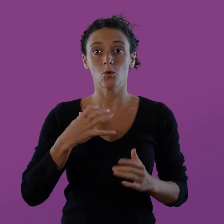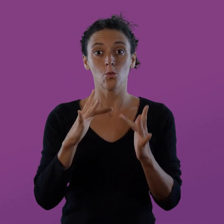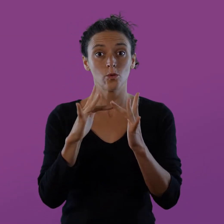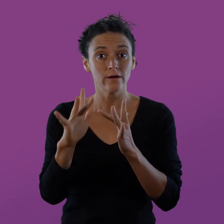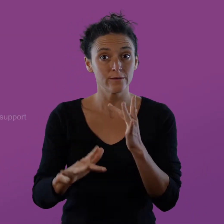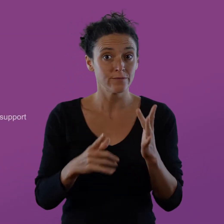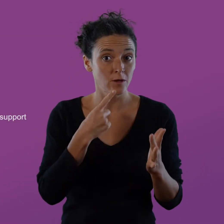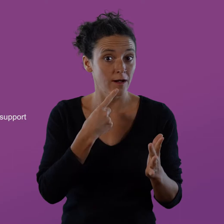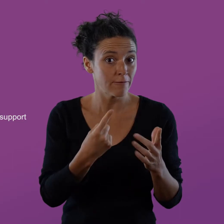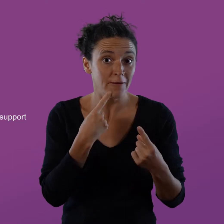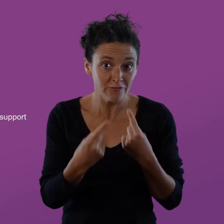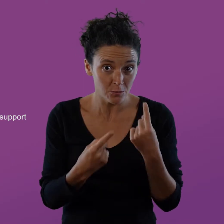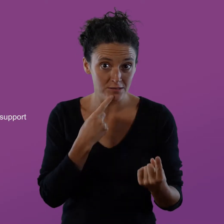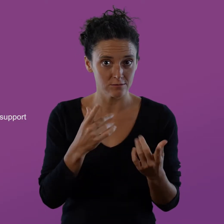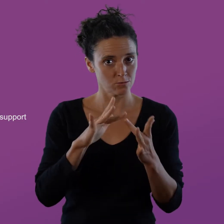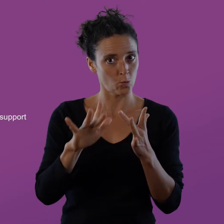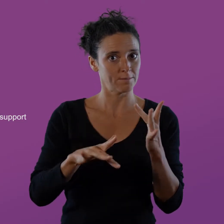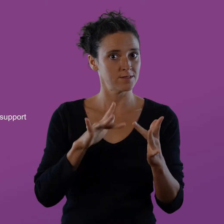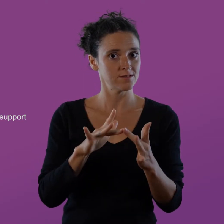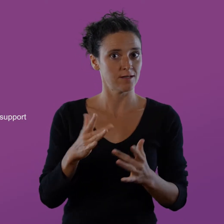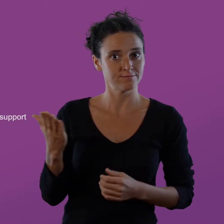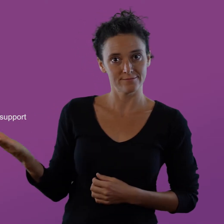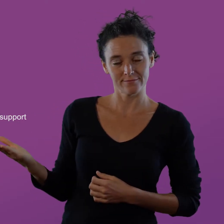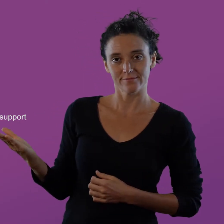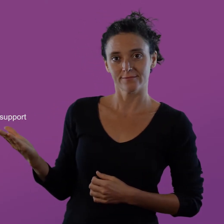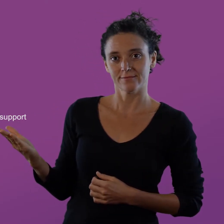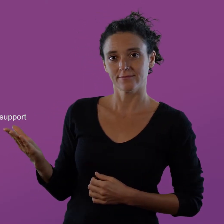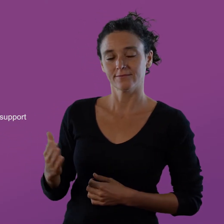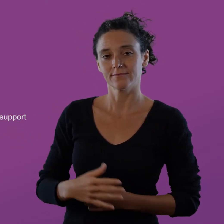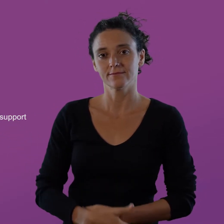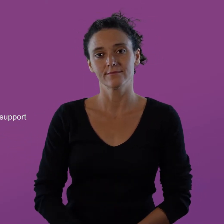For more information visit: